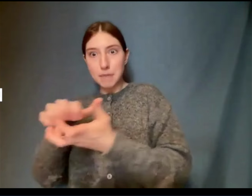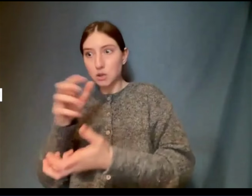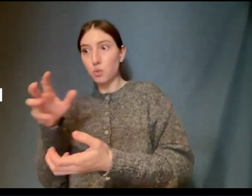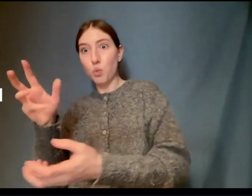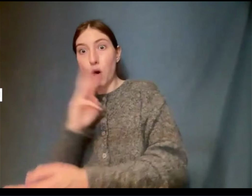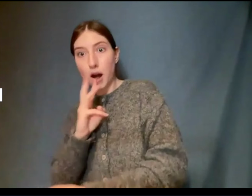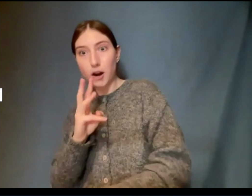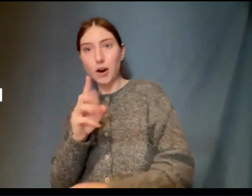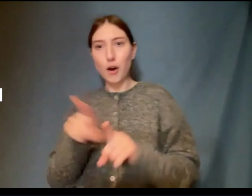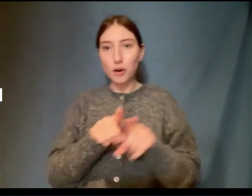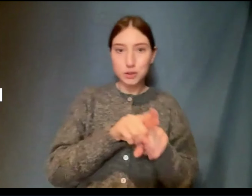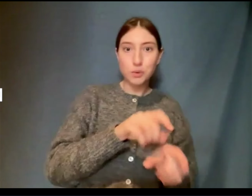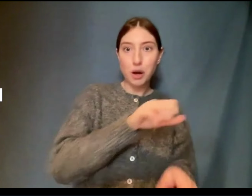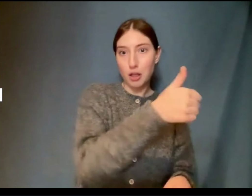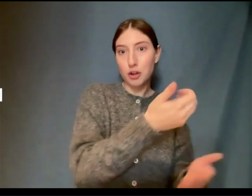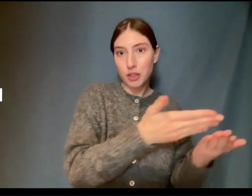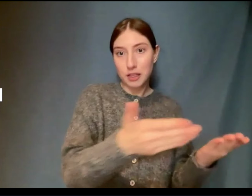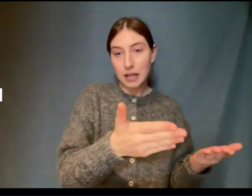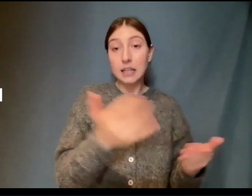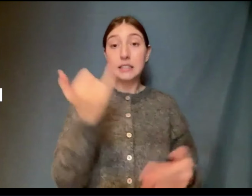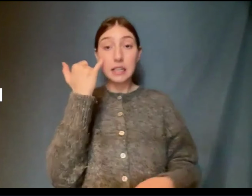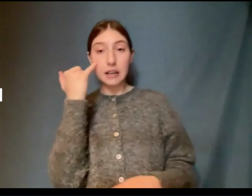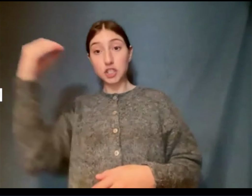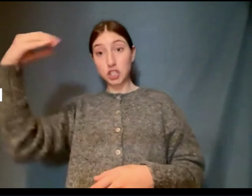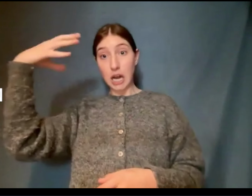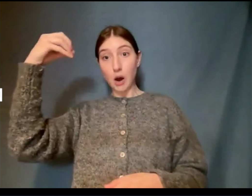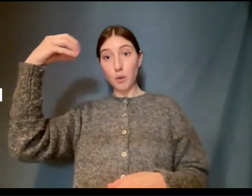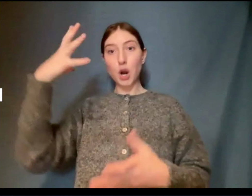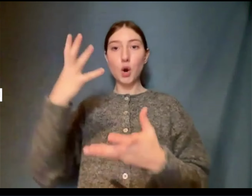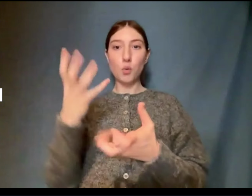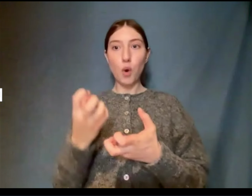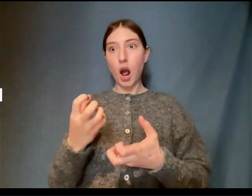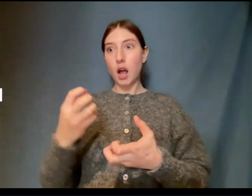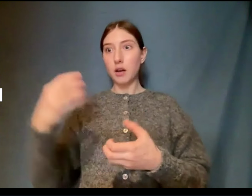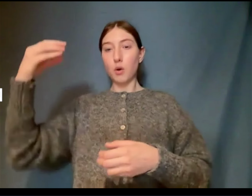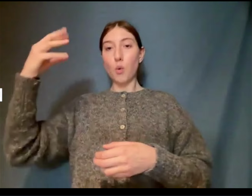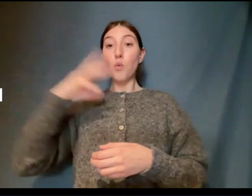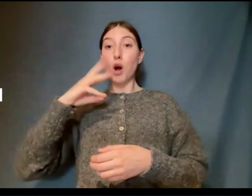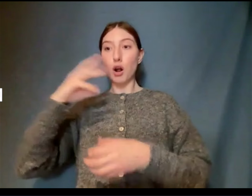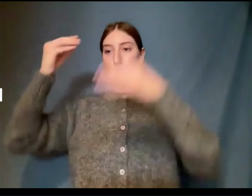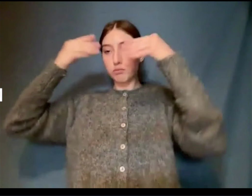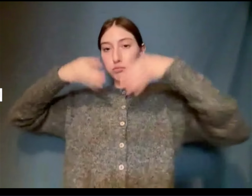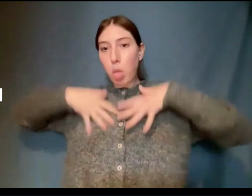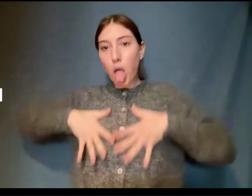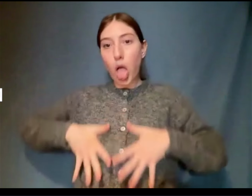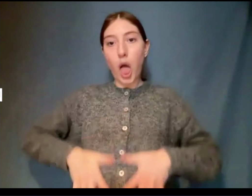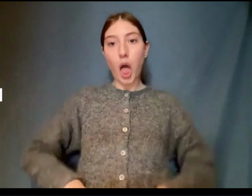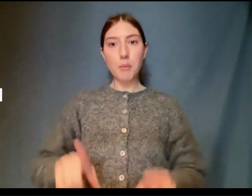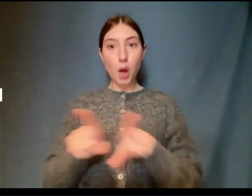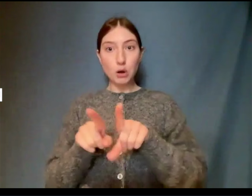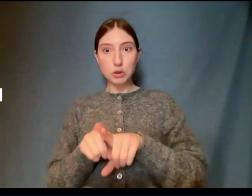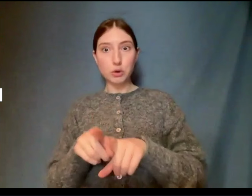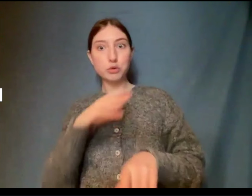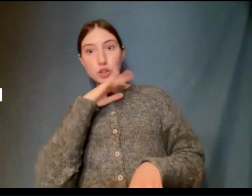all the dirt and the oil and all that stuff. Does that make sense? Is it like soap? Doesn't soap.